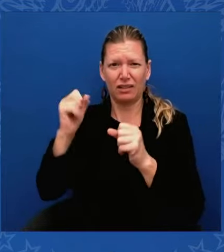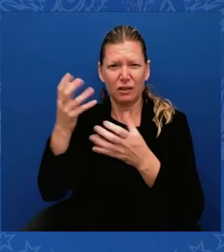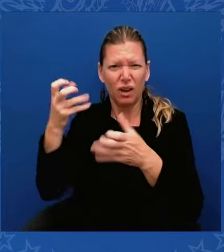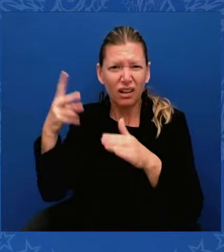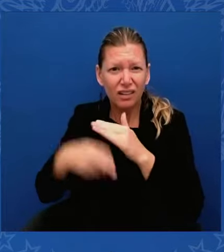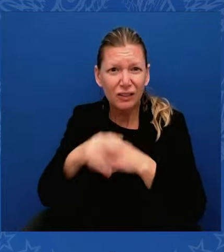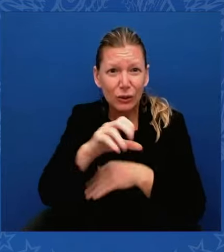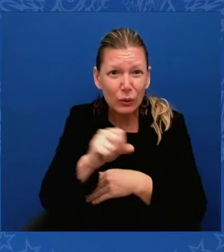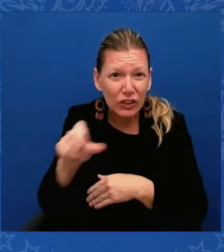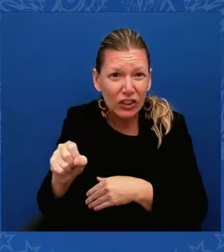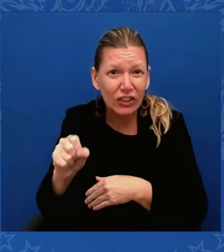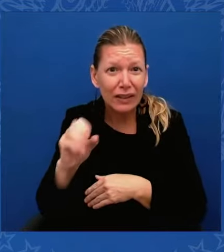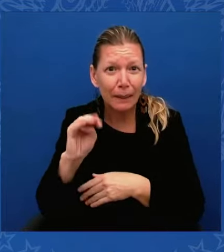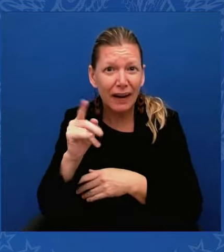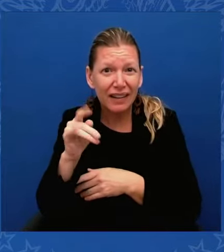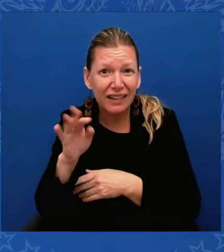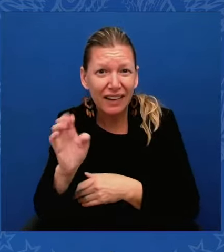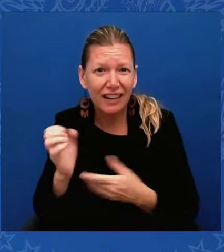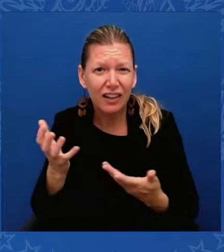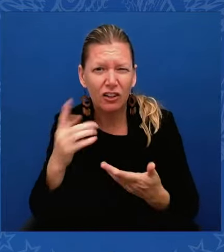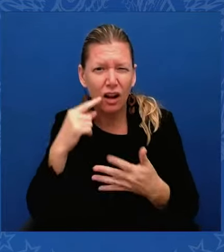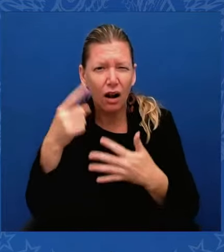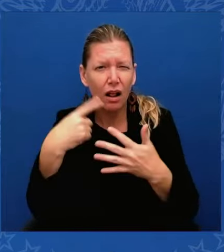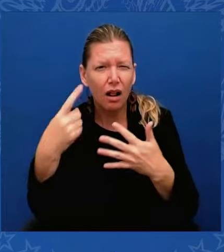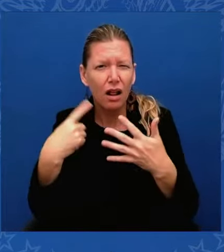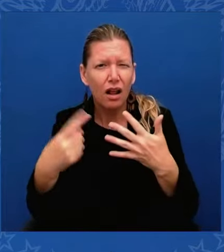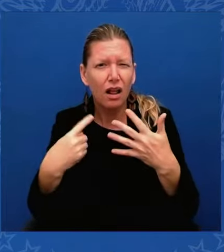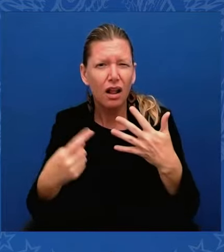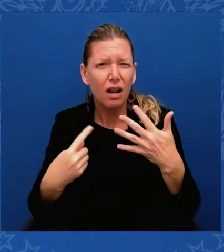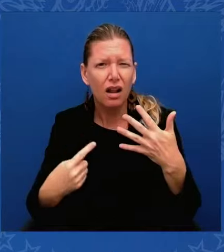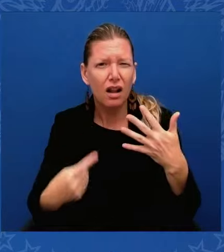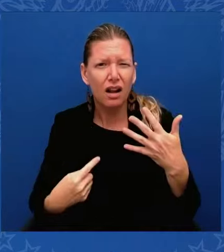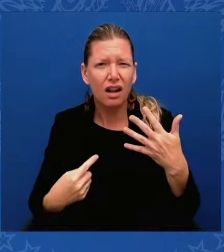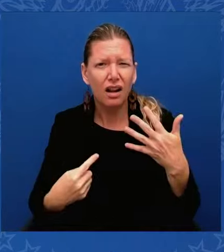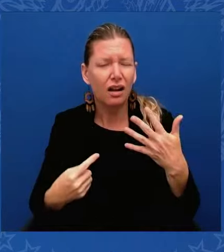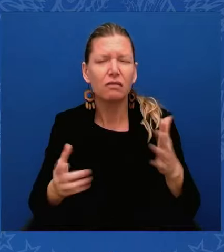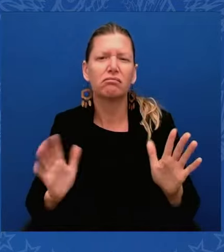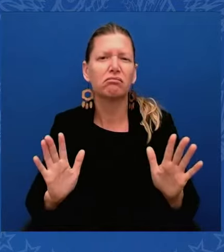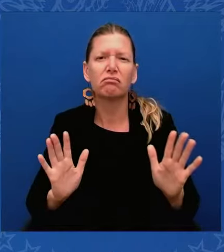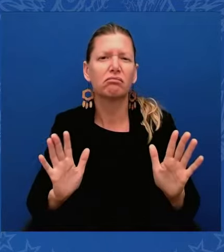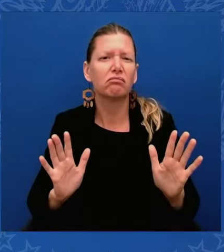He brags about getting Roe v Wade overturned. But Kamala and I are going to keep fighting to restore